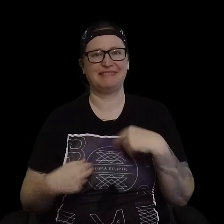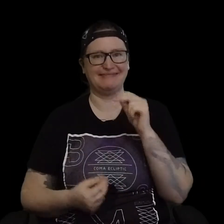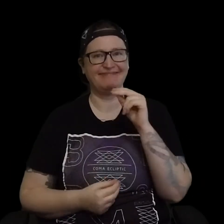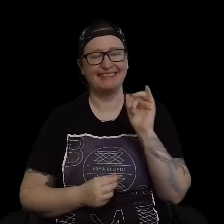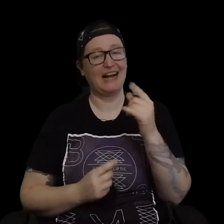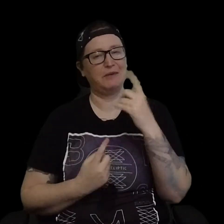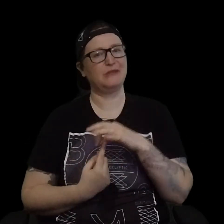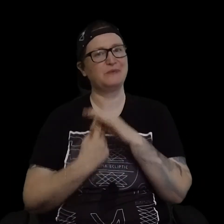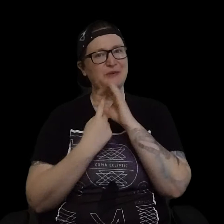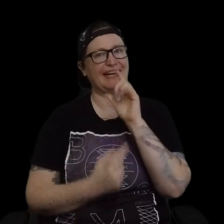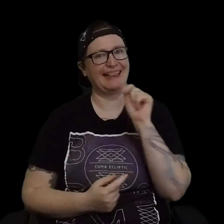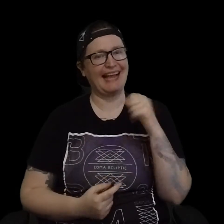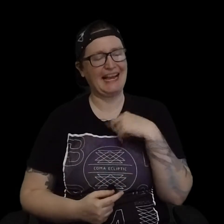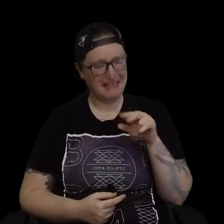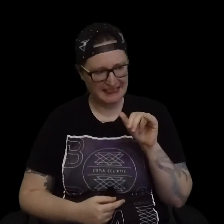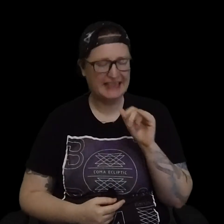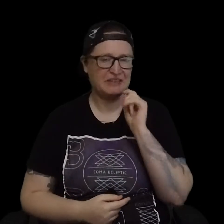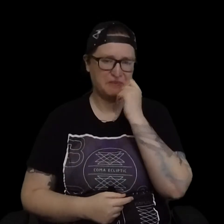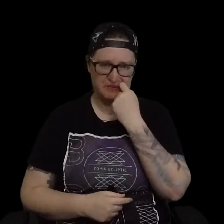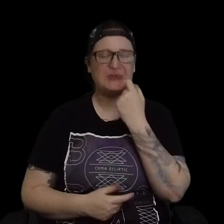a little bit different it's not a human so I think that's a pretty unique class